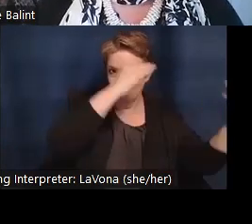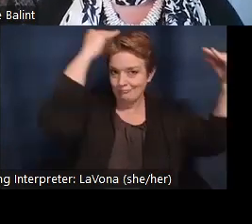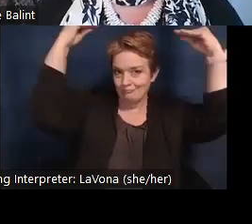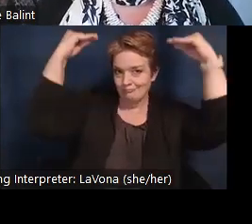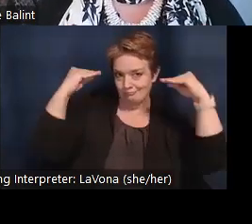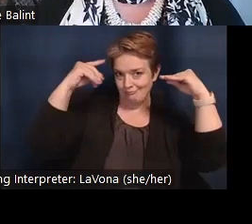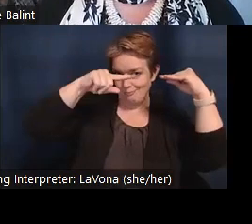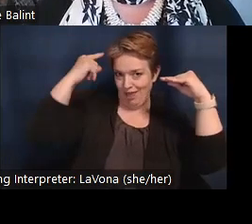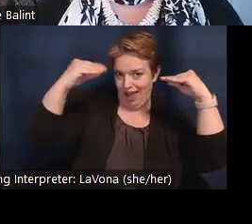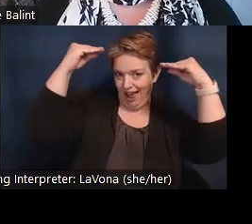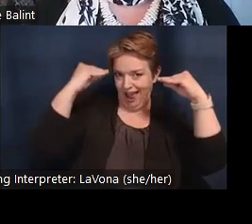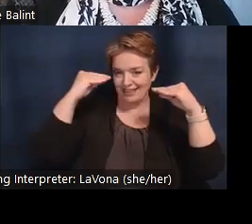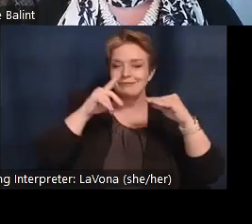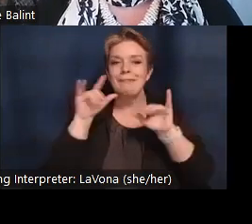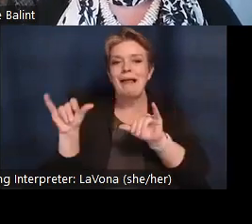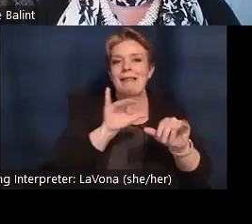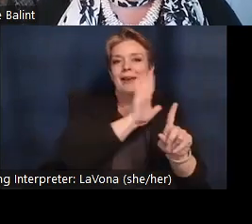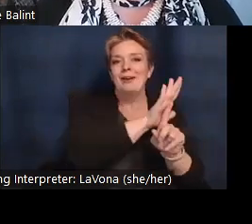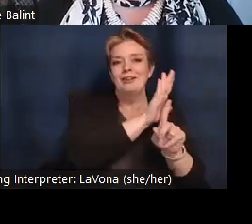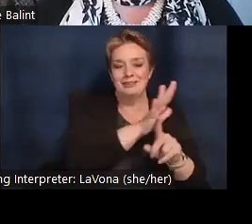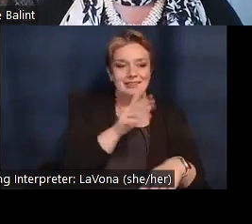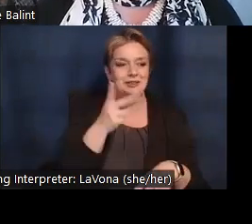which you see depicted on the right of your screen.